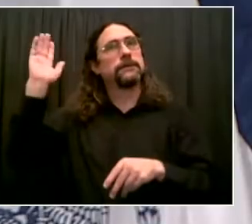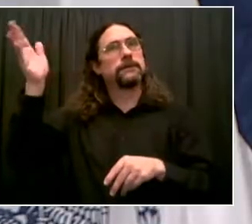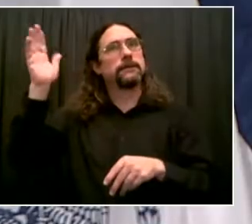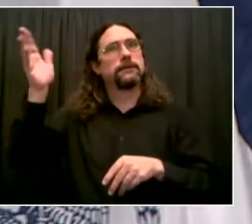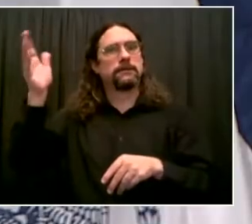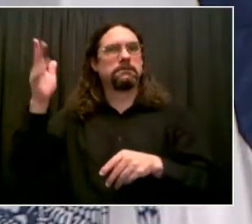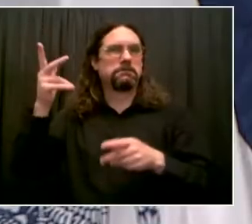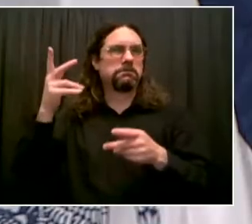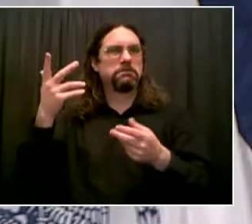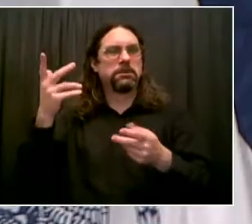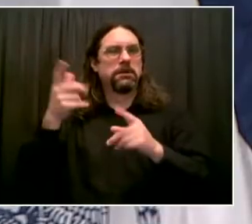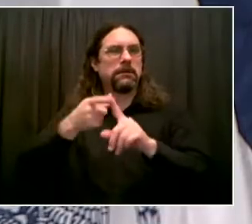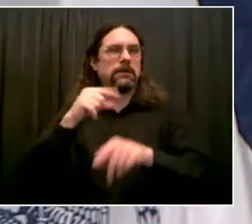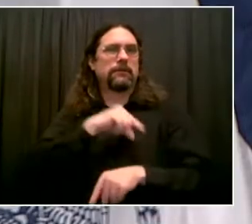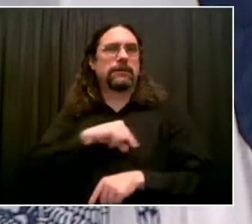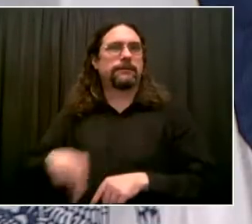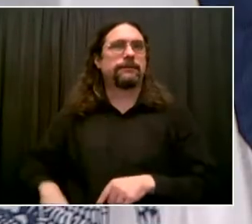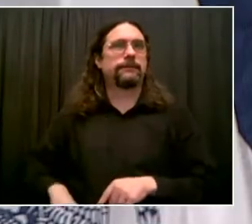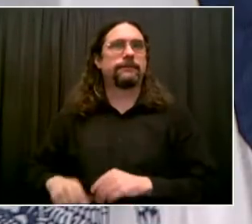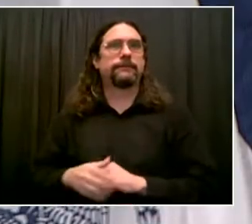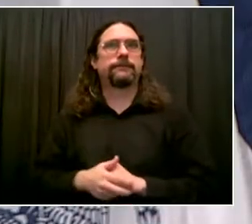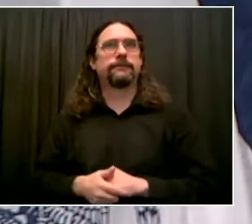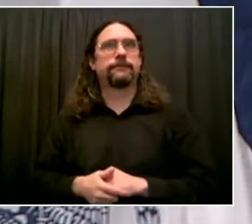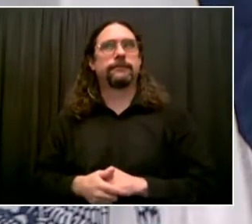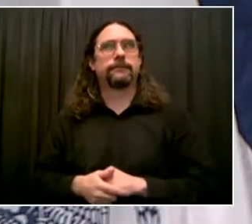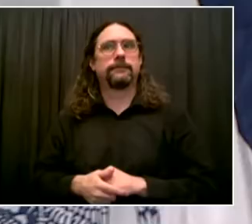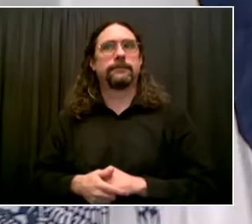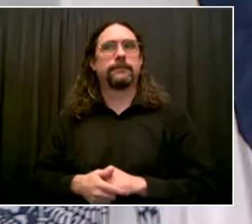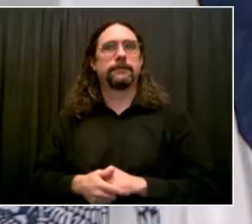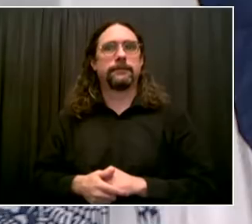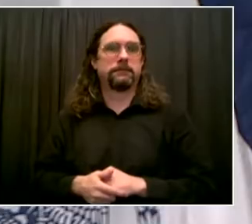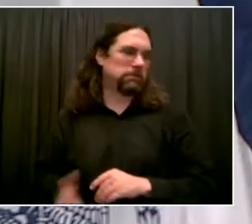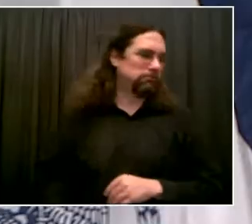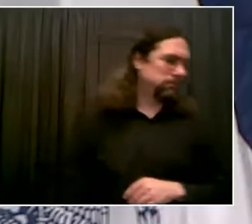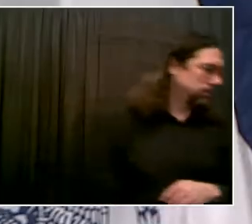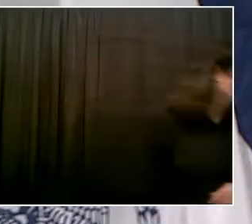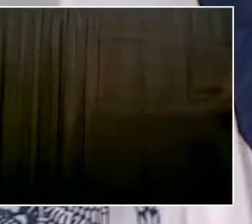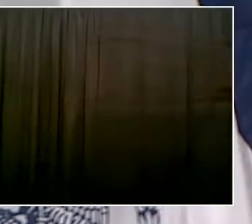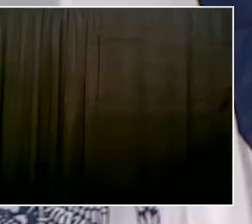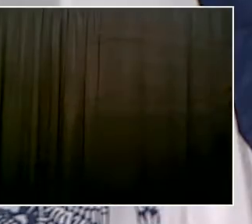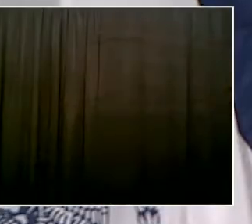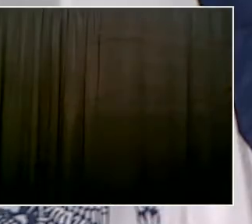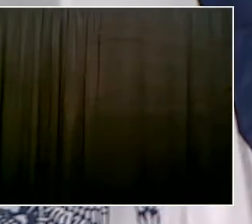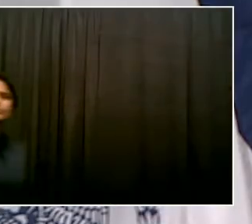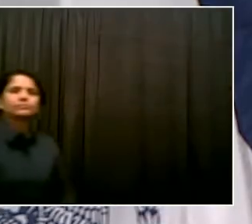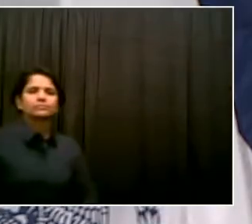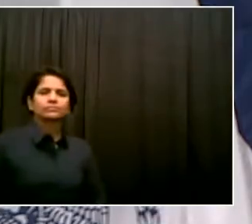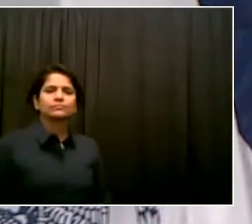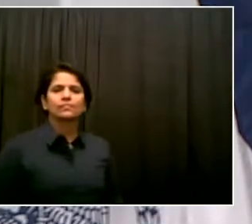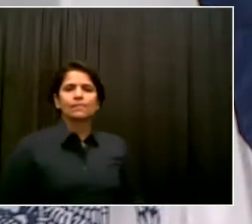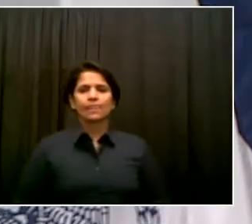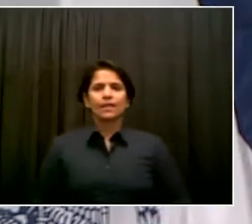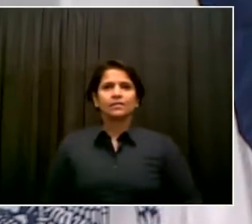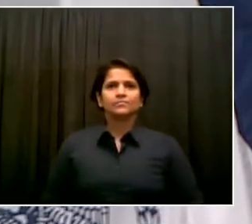BACK TO QUEENS, AND NOW BACK TO QUEENS FOR ONE MORE